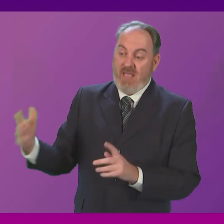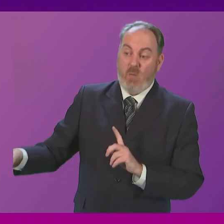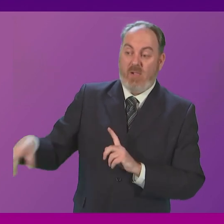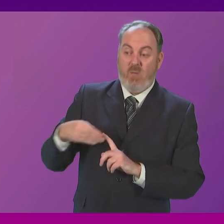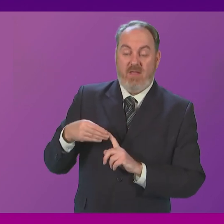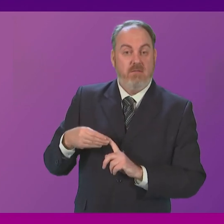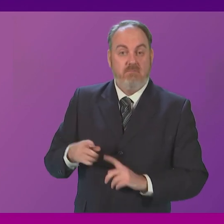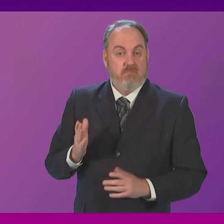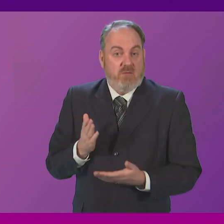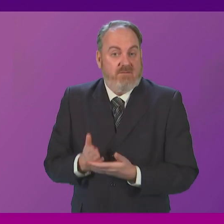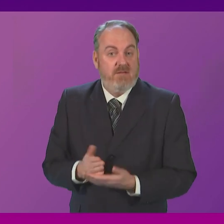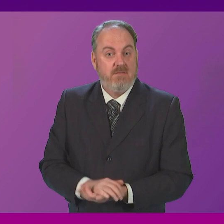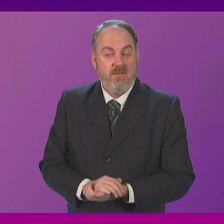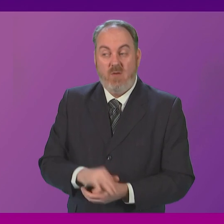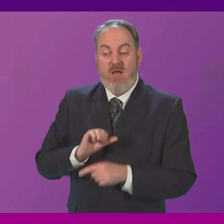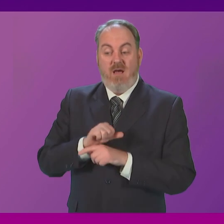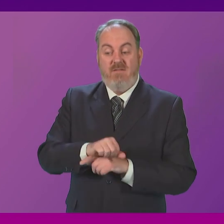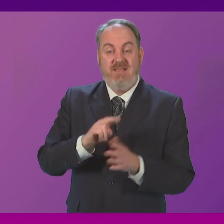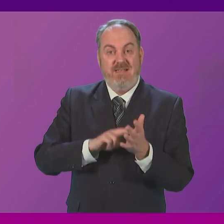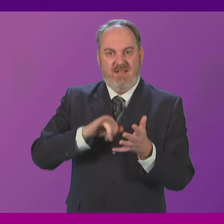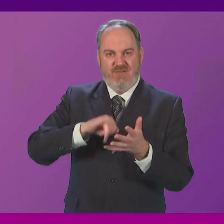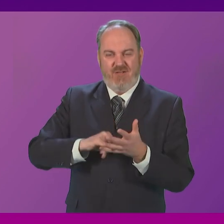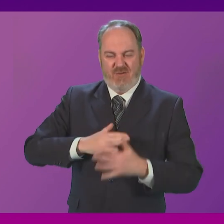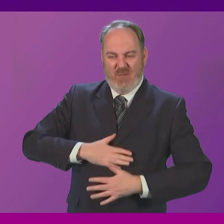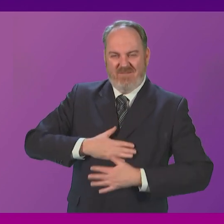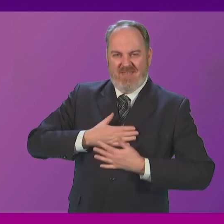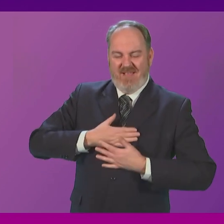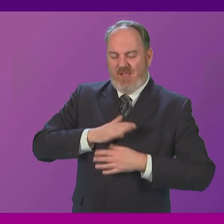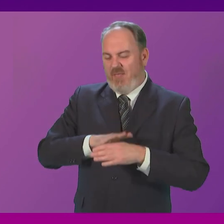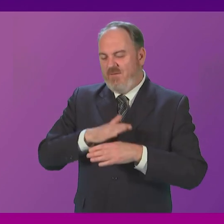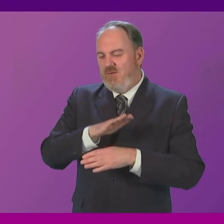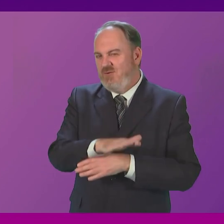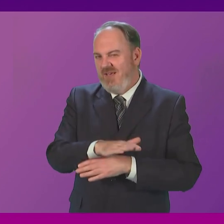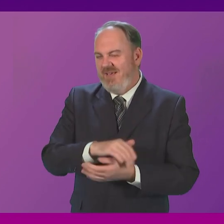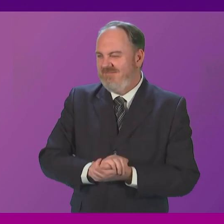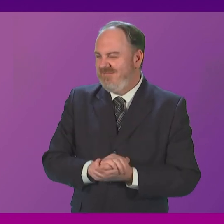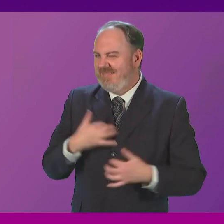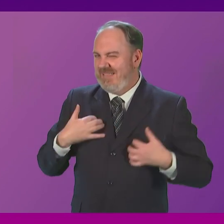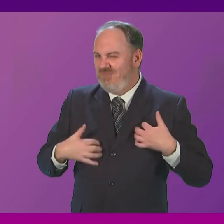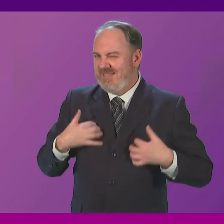As we enter the post-Sturgeon era, we can see that a post-SNP Scotland is in reach,